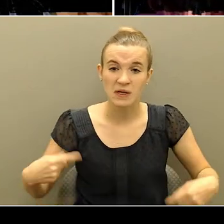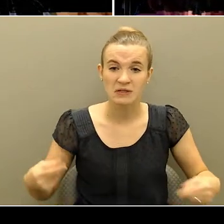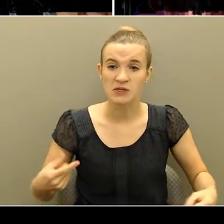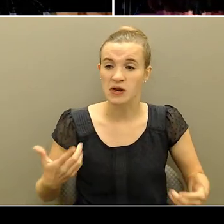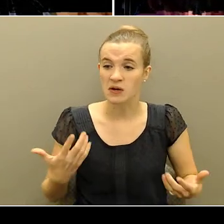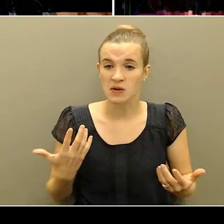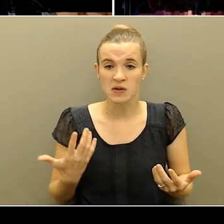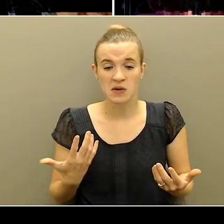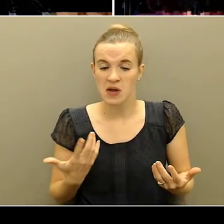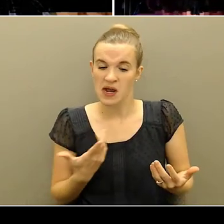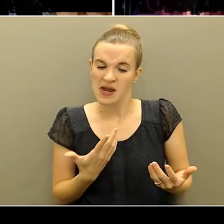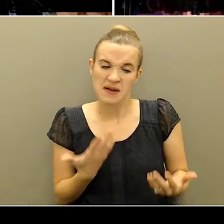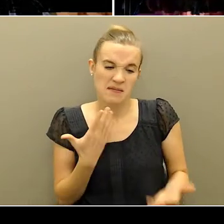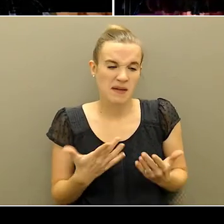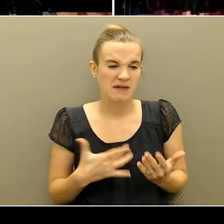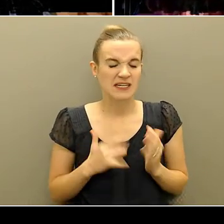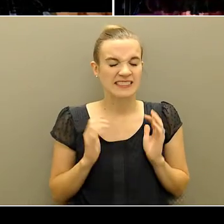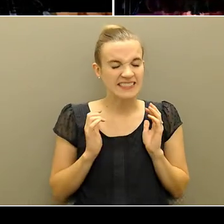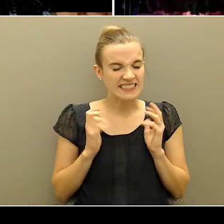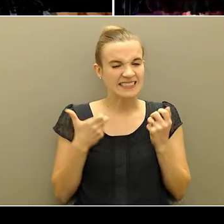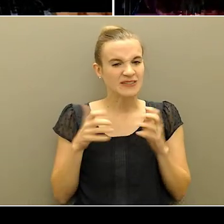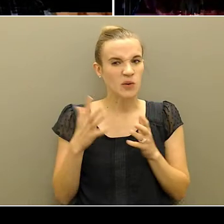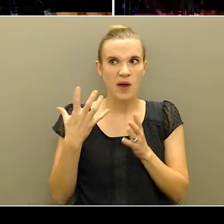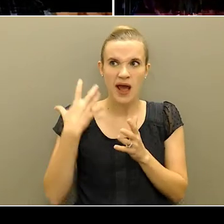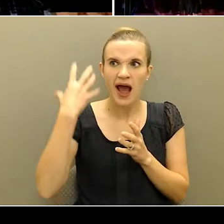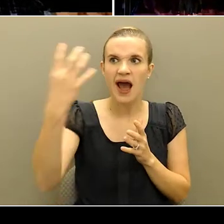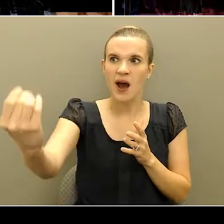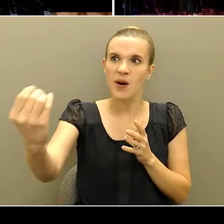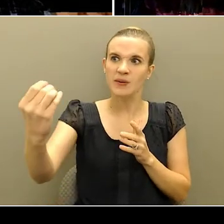or who don't recreate, you know, on a regular basis?